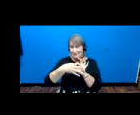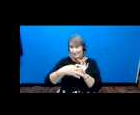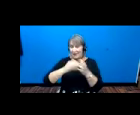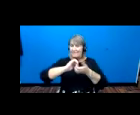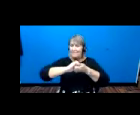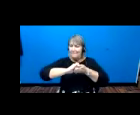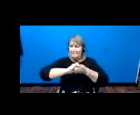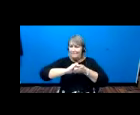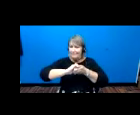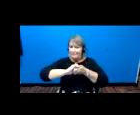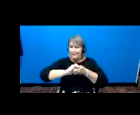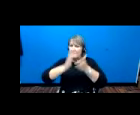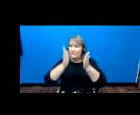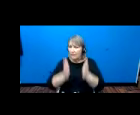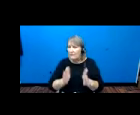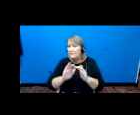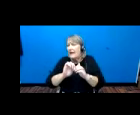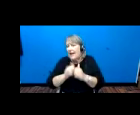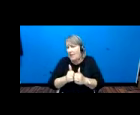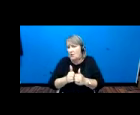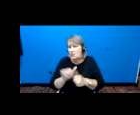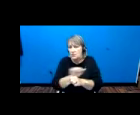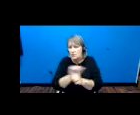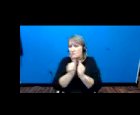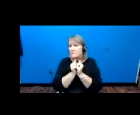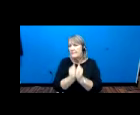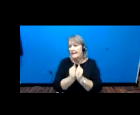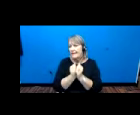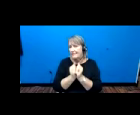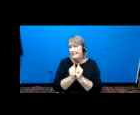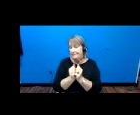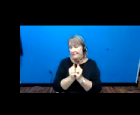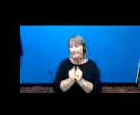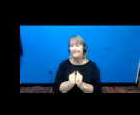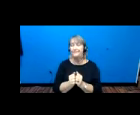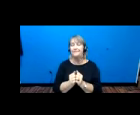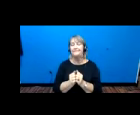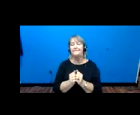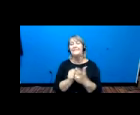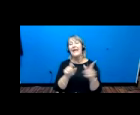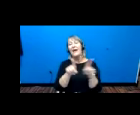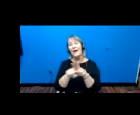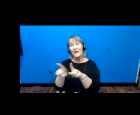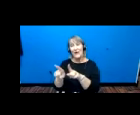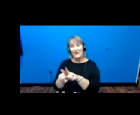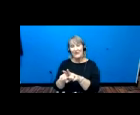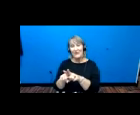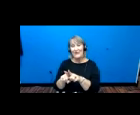that we cover with you today. And we also wanted to give a big shout out— and we can move to the next slide—